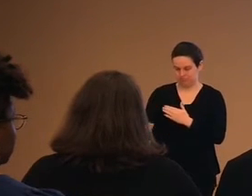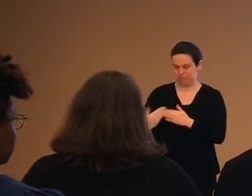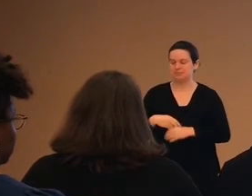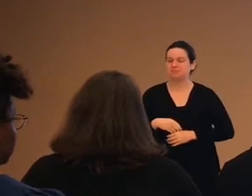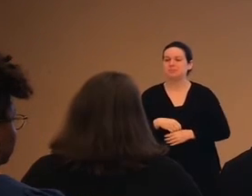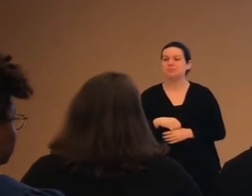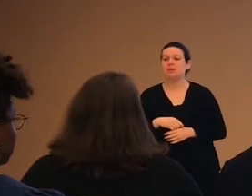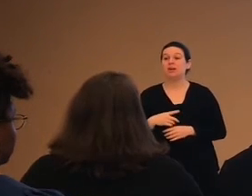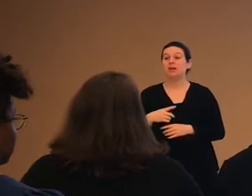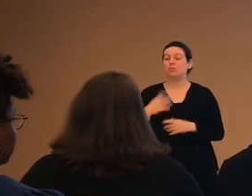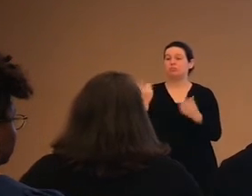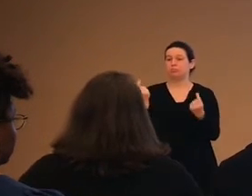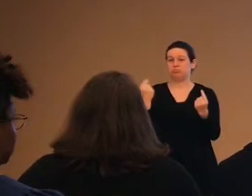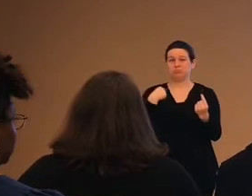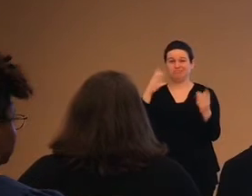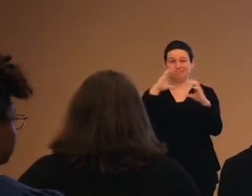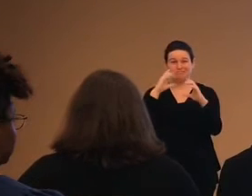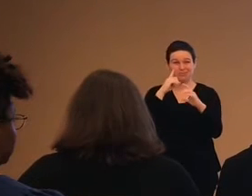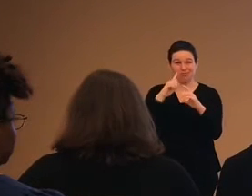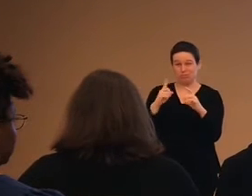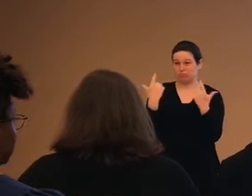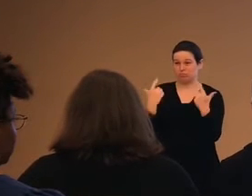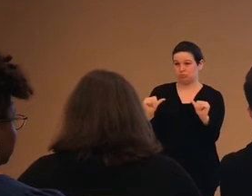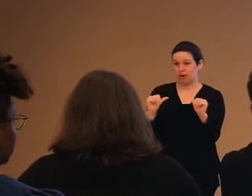Seeks to create a resource for the community that will allow us to